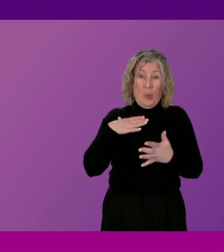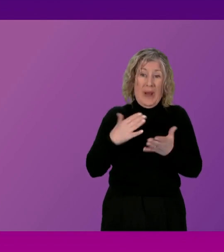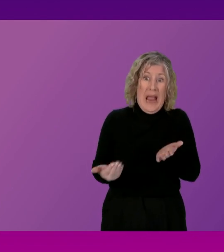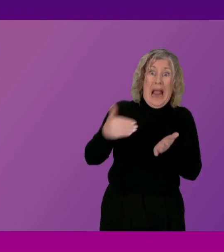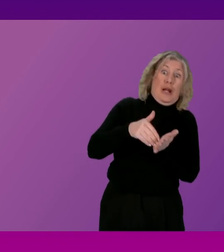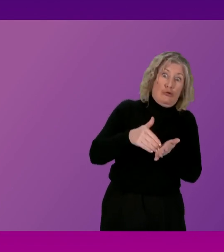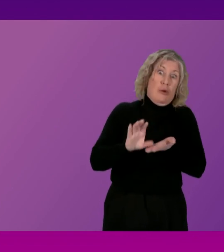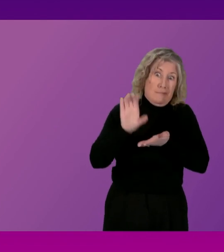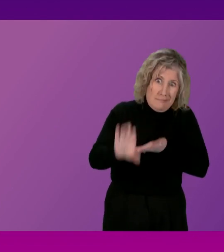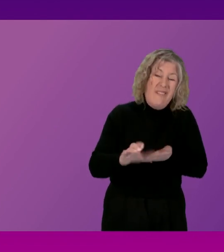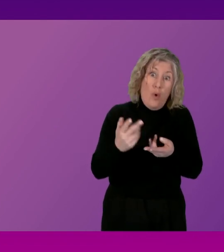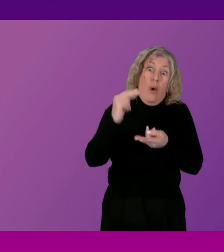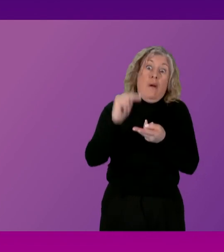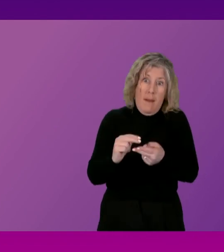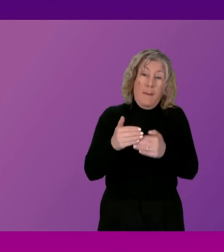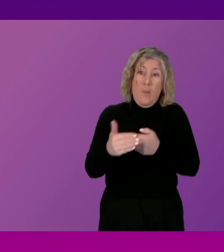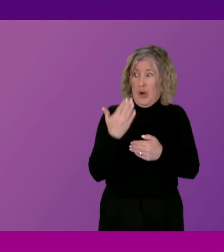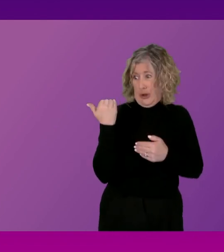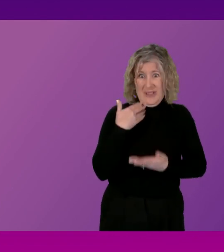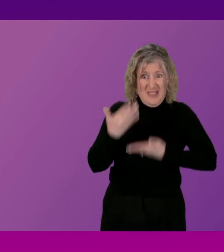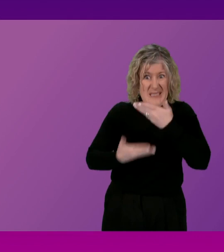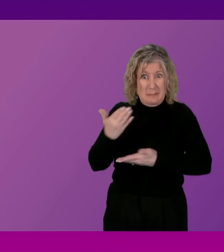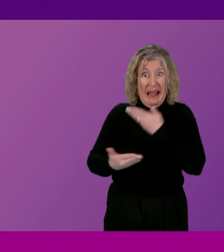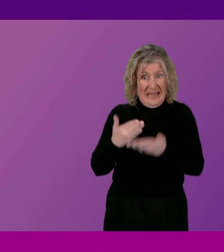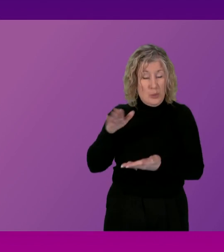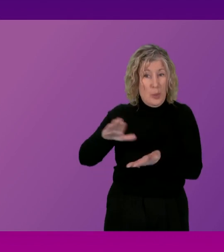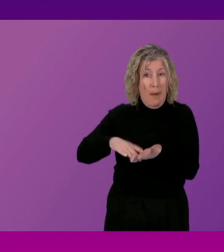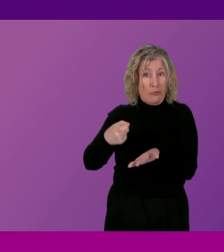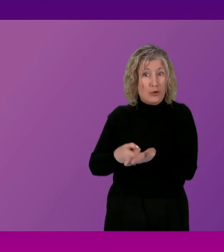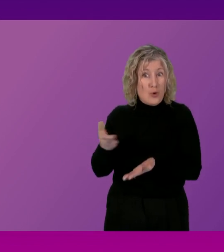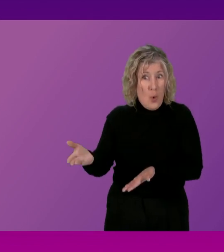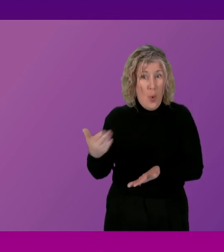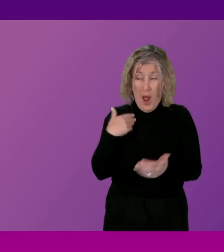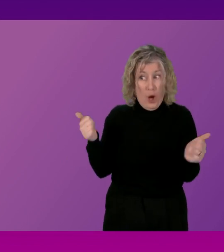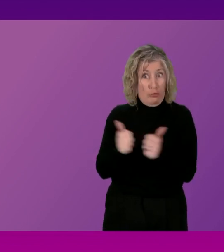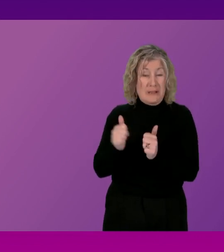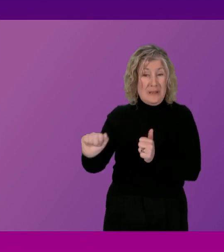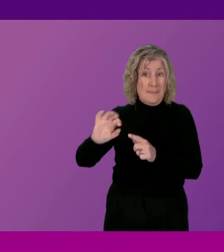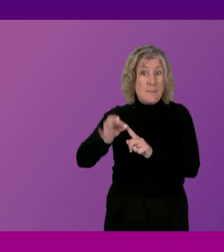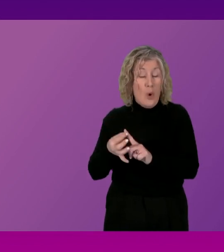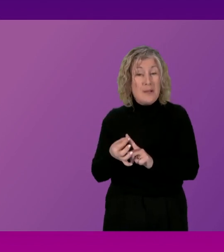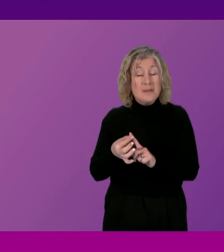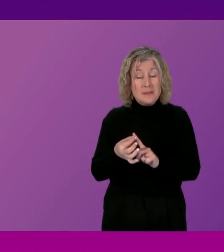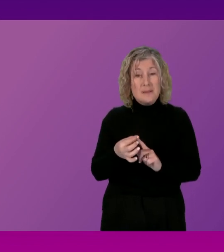to Mark Ruskell. The point that Mark Ruskell made, which I agree with entirely, is that we are having